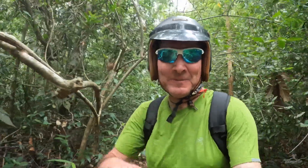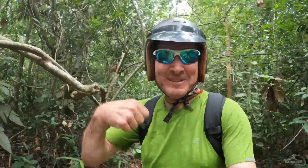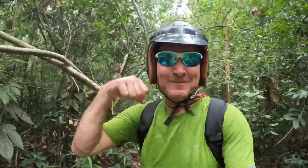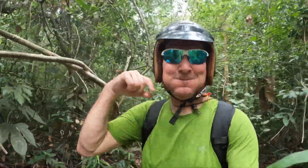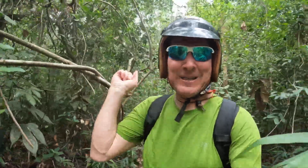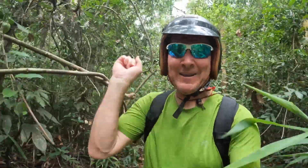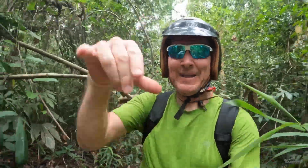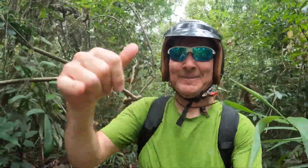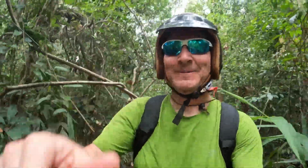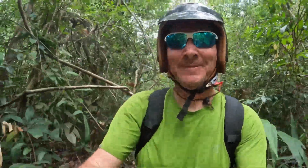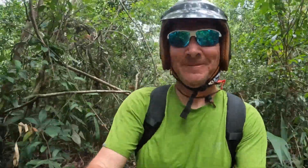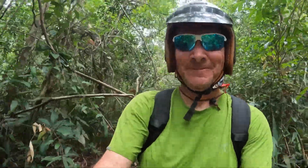I’ll let them go through.